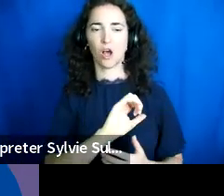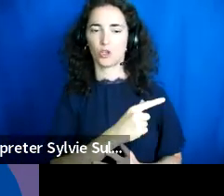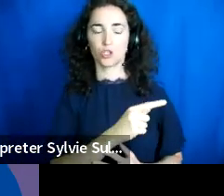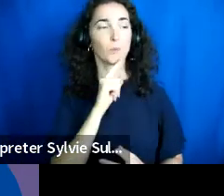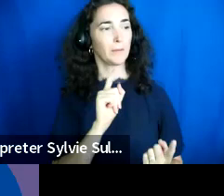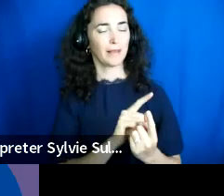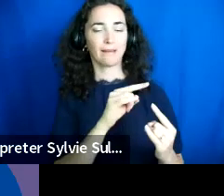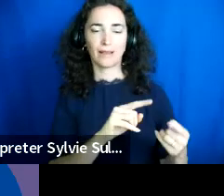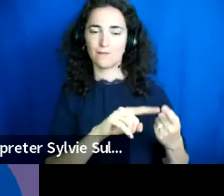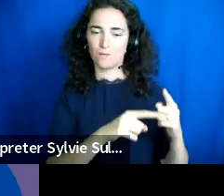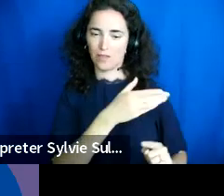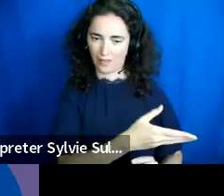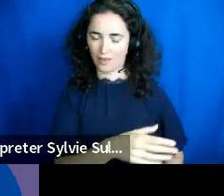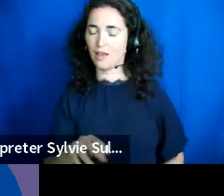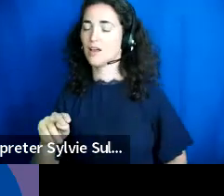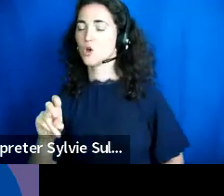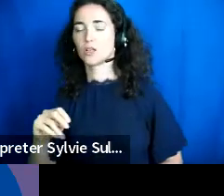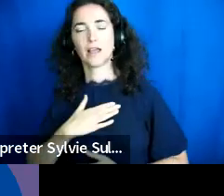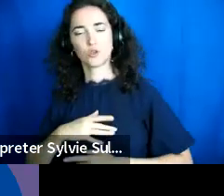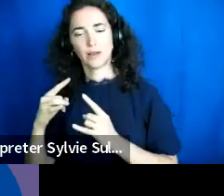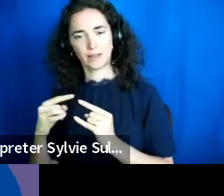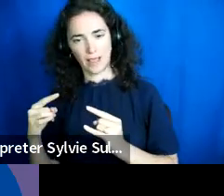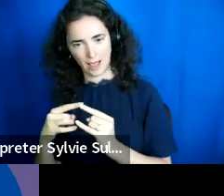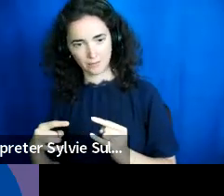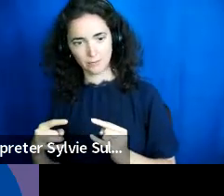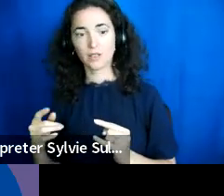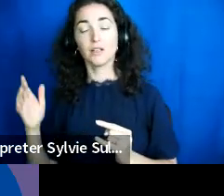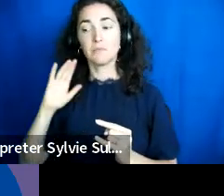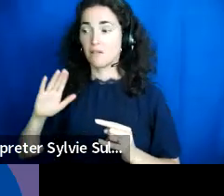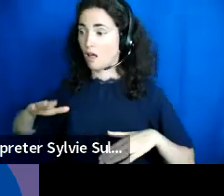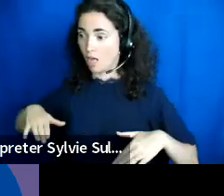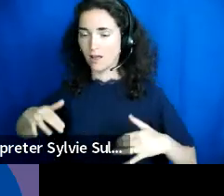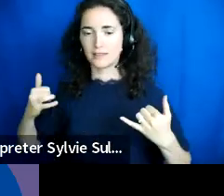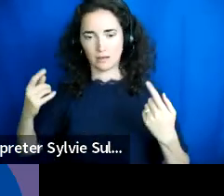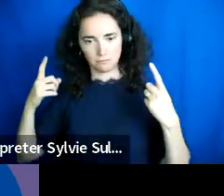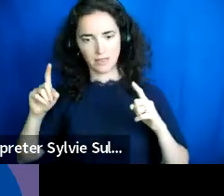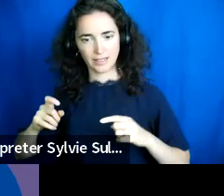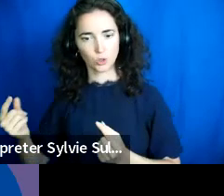Nolan enjoyed camp. He was able to do things He hadn't done since he started losing his sight.